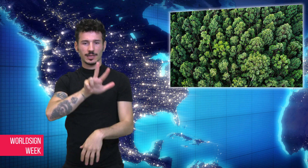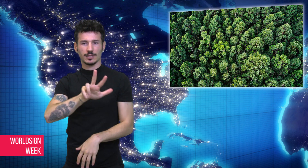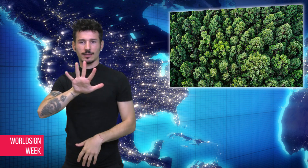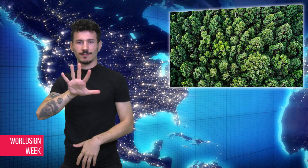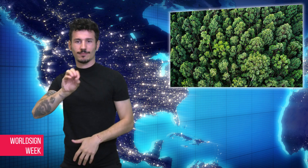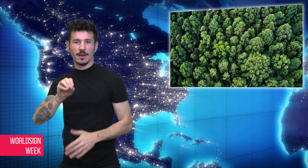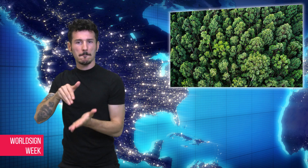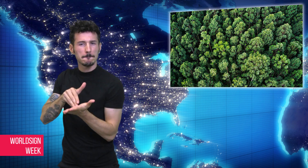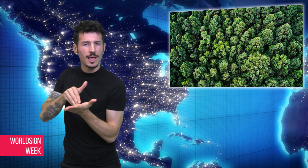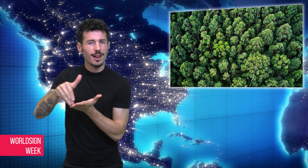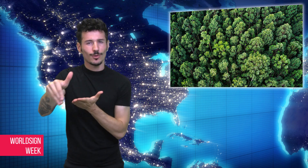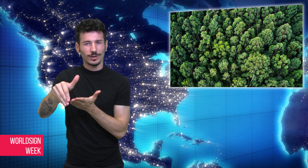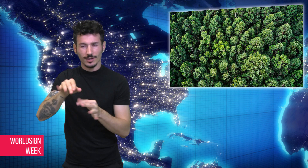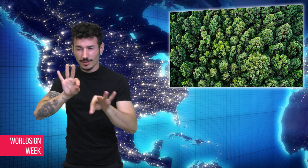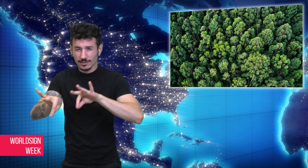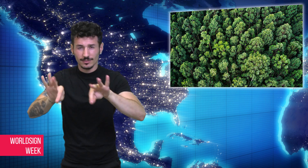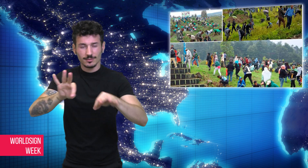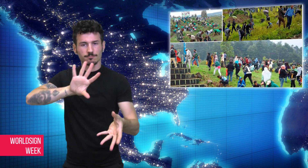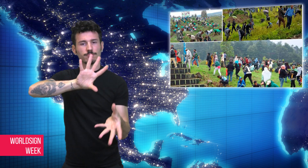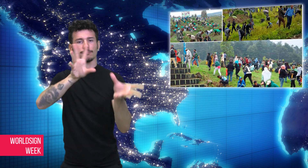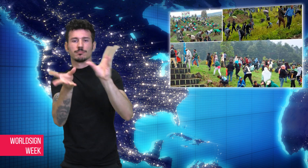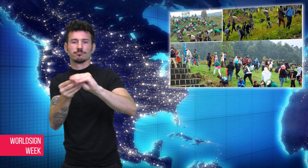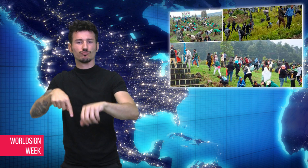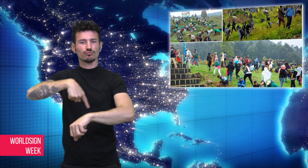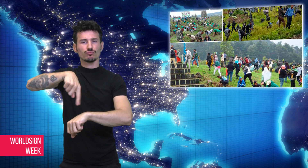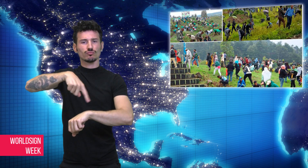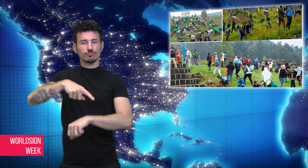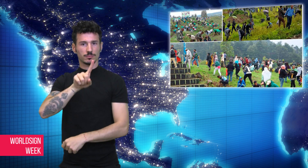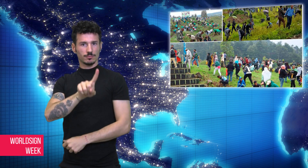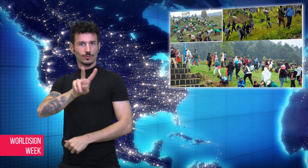1,000 places in just 12 hours!